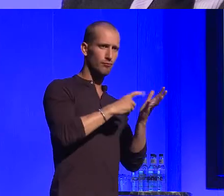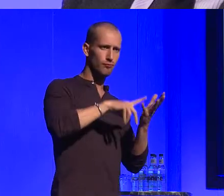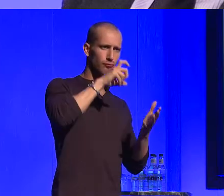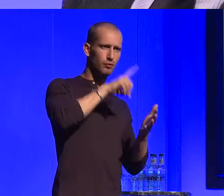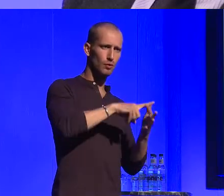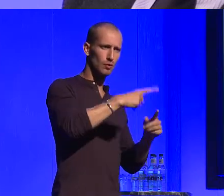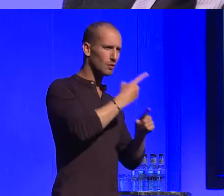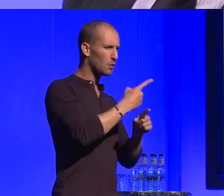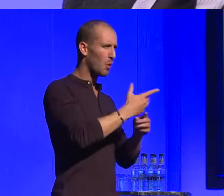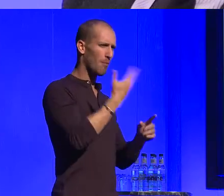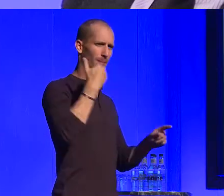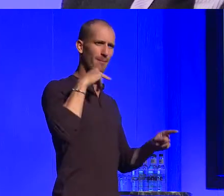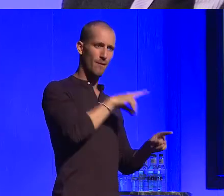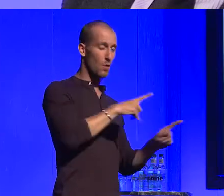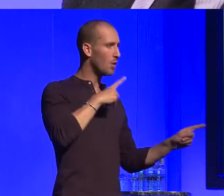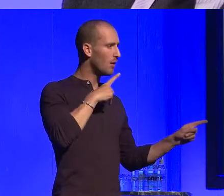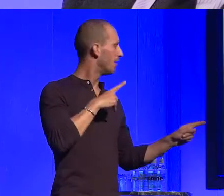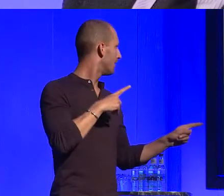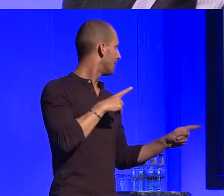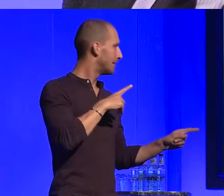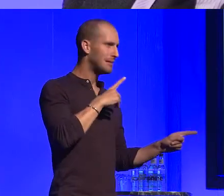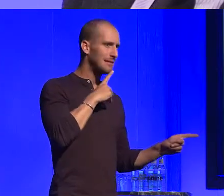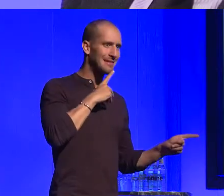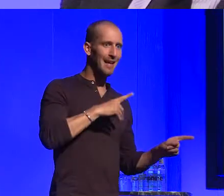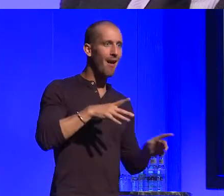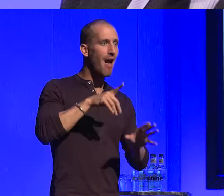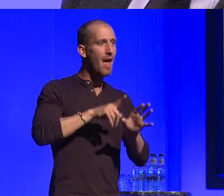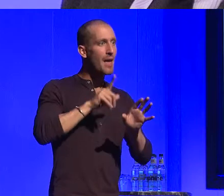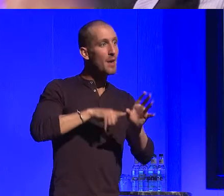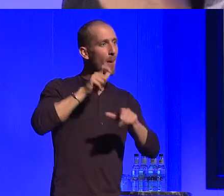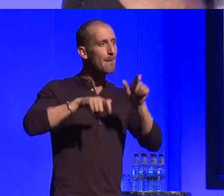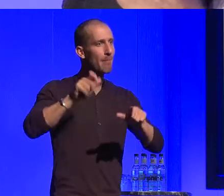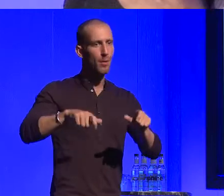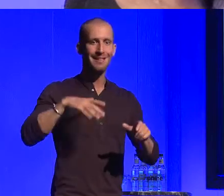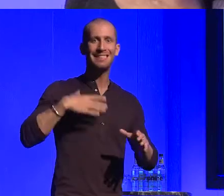of younger people having to take time off work to bring old people to appointments,